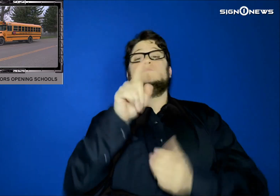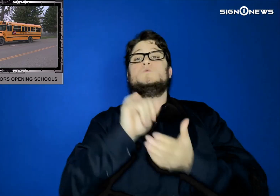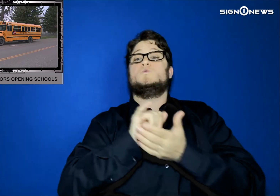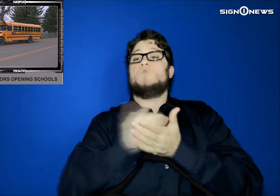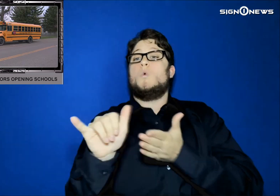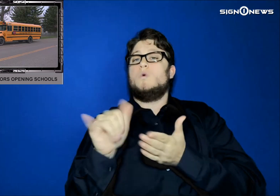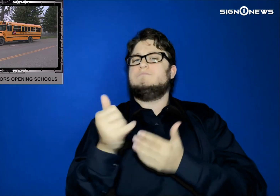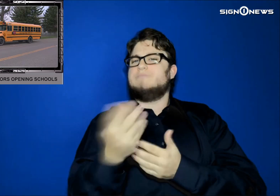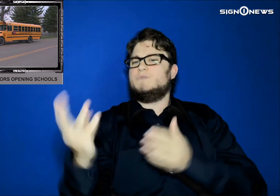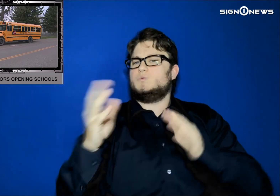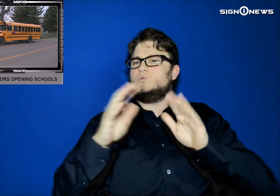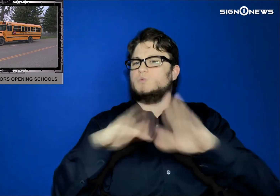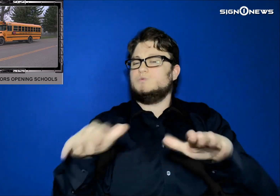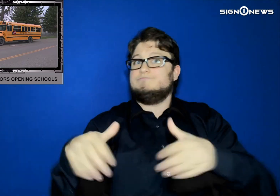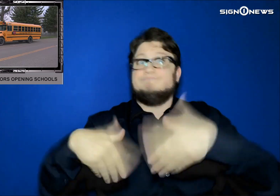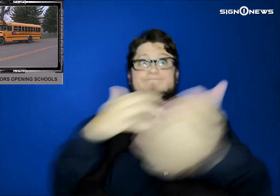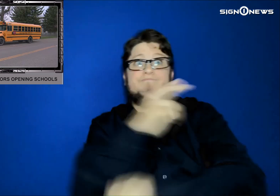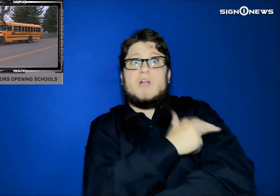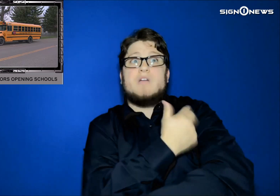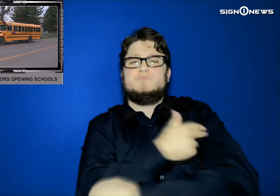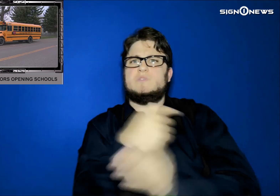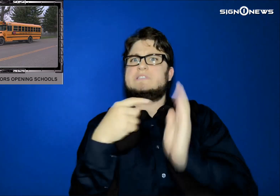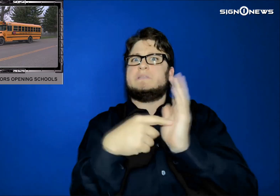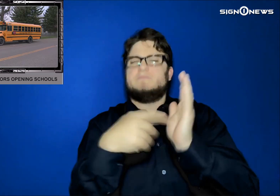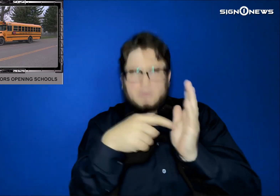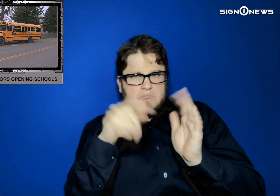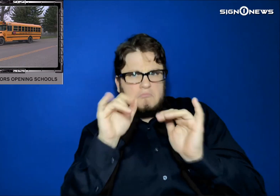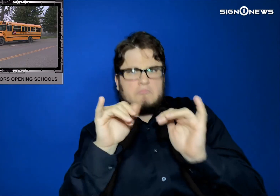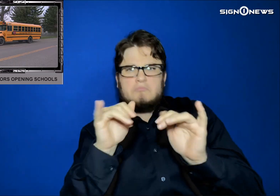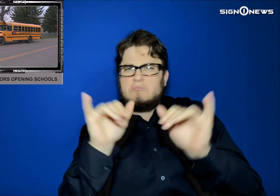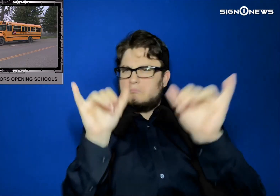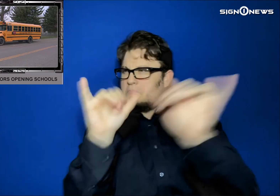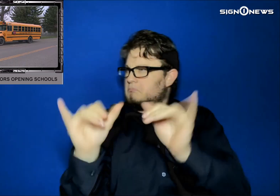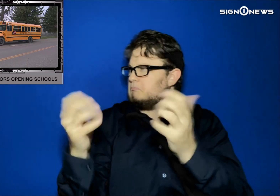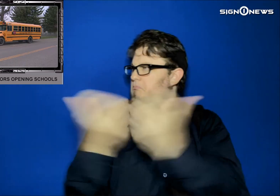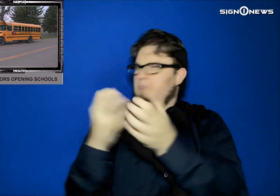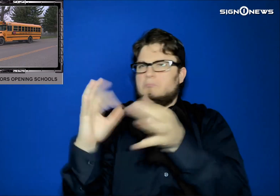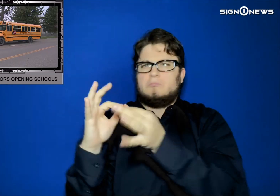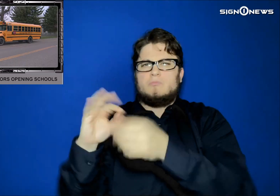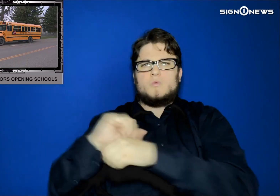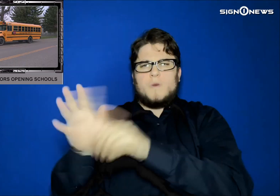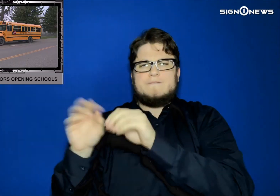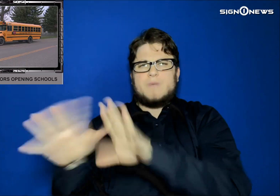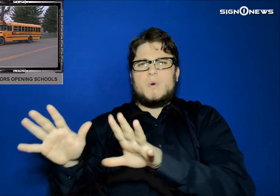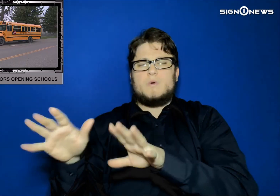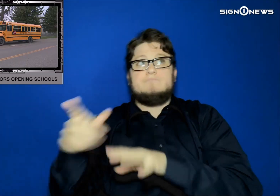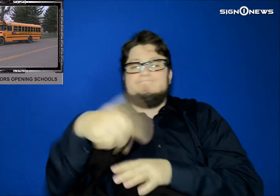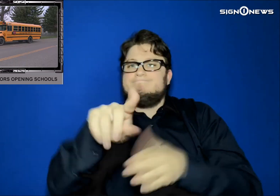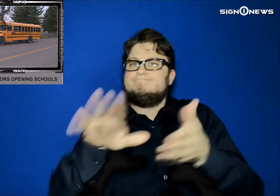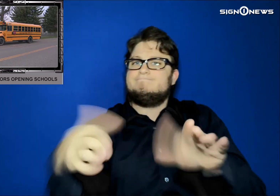In New York several children died after being hospitalized with troubling symptoms linked